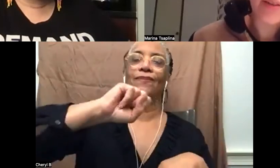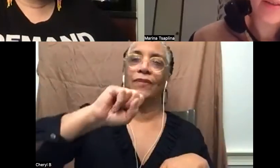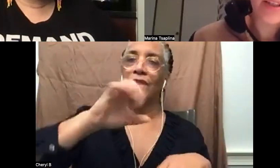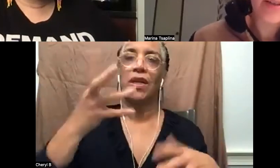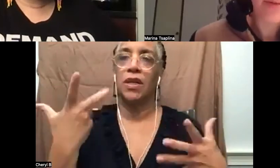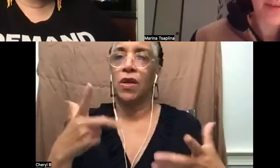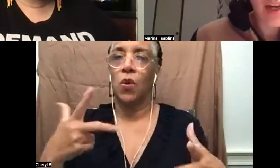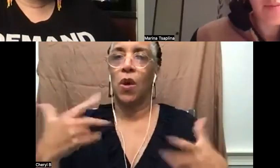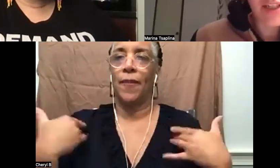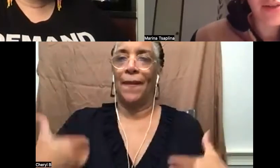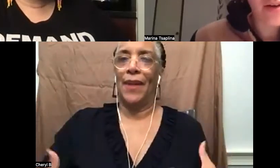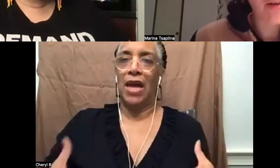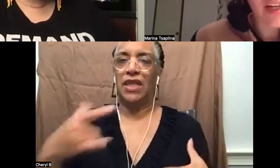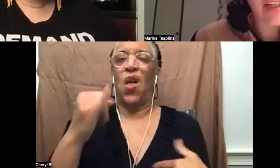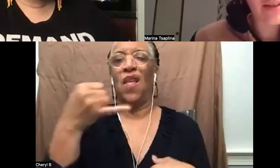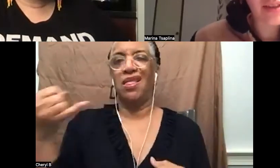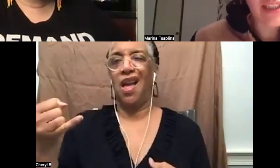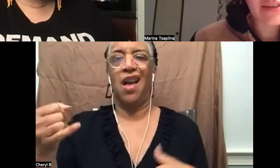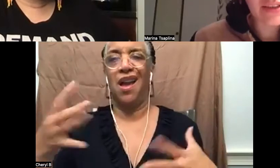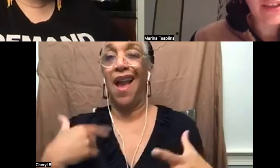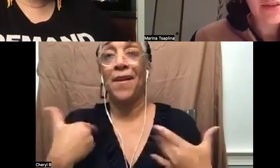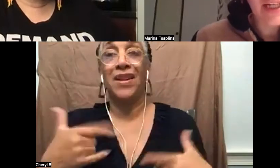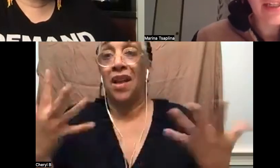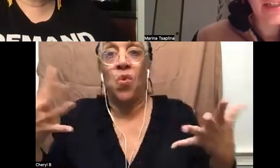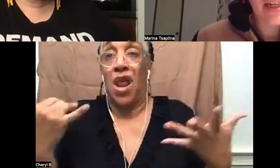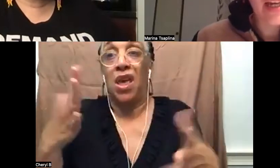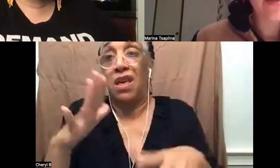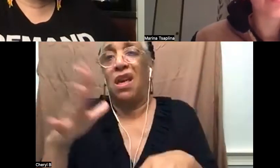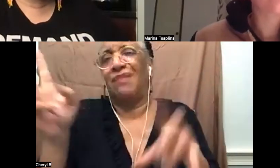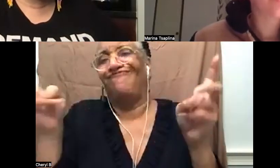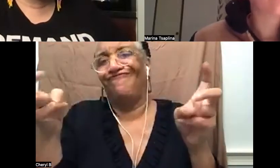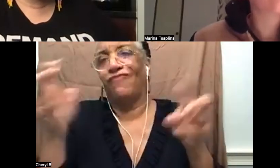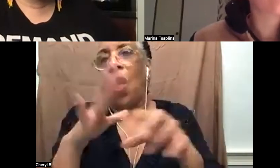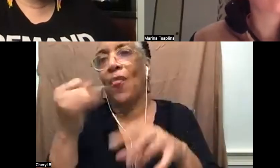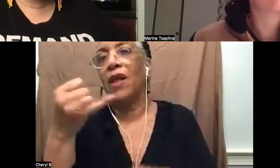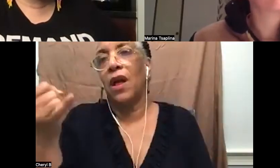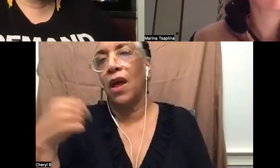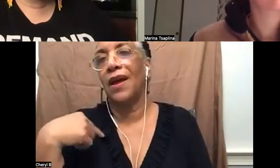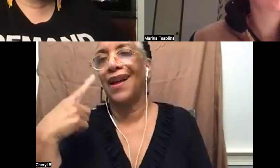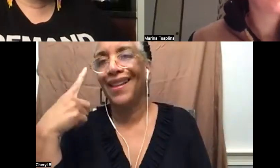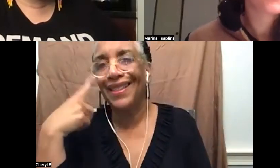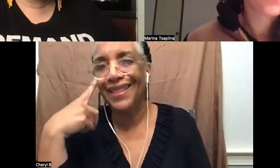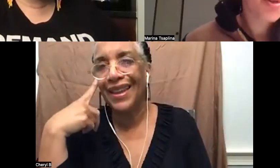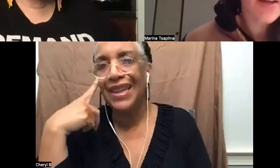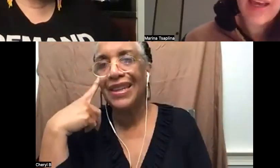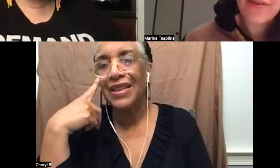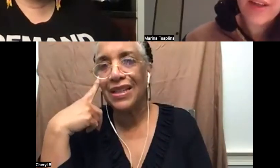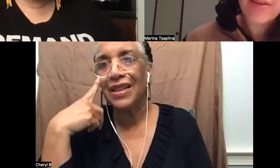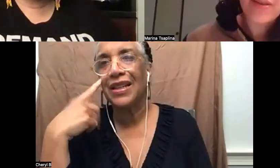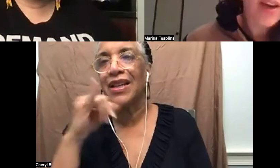really, our bodies are already on the line, right? I think Johanna Hedva,